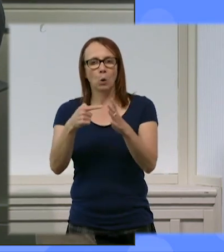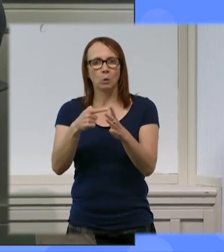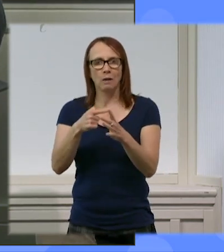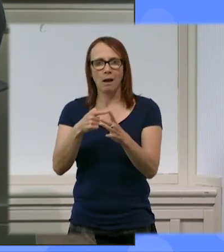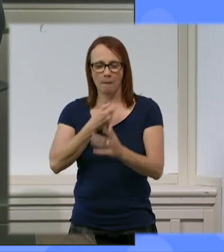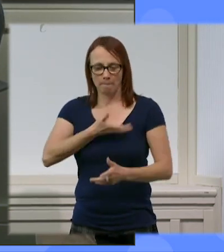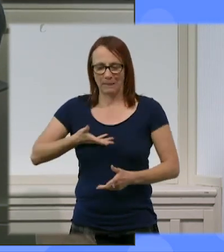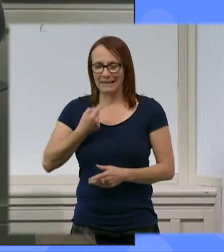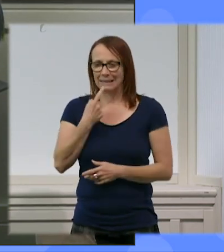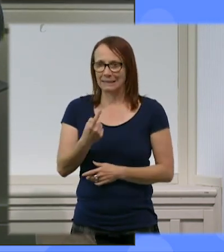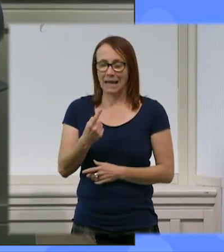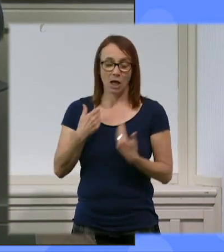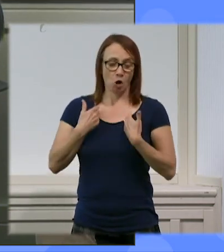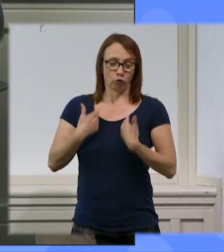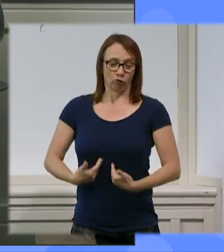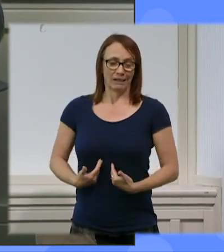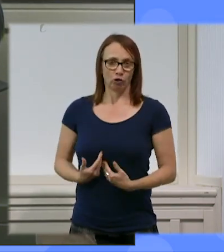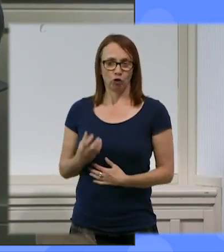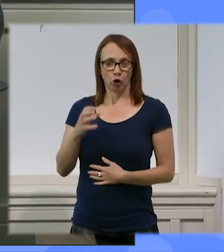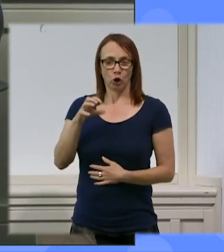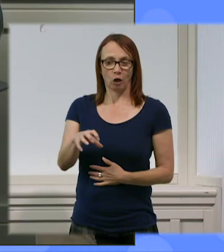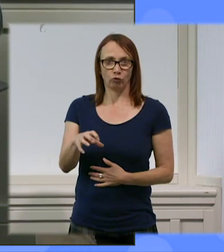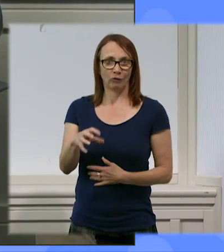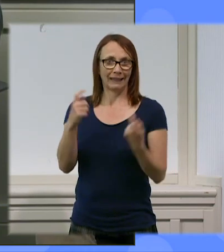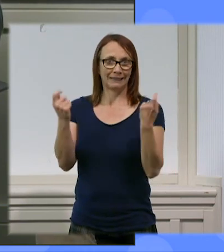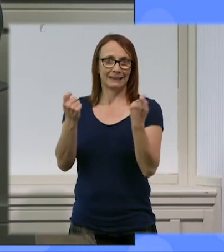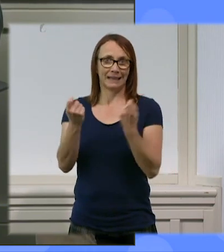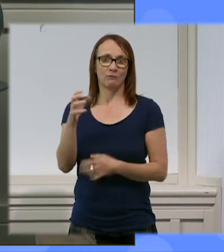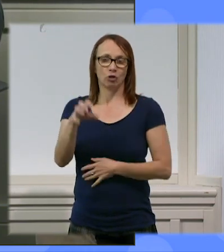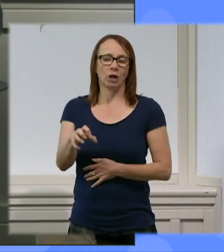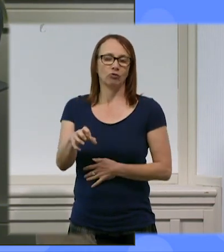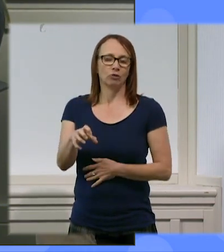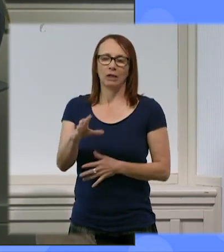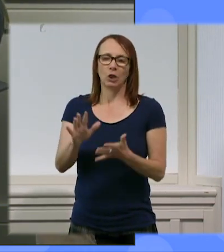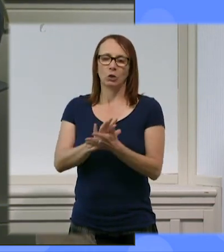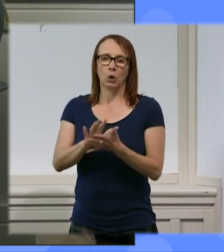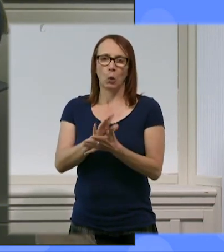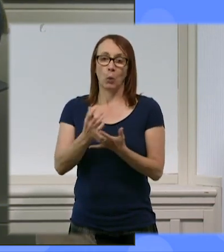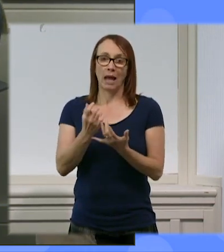a successful country is not one where the poor drive cars but where the rich